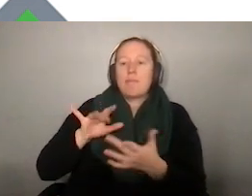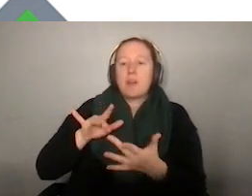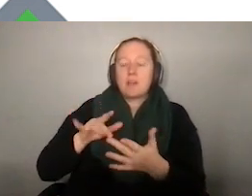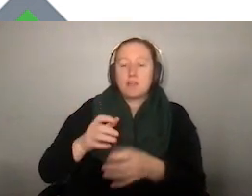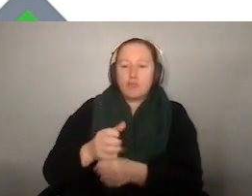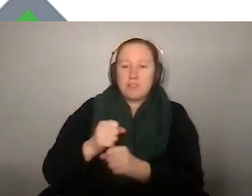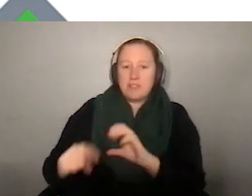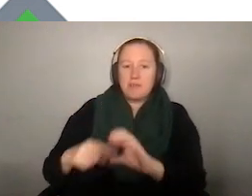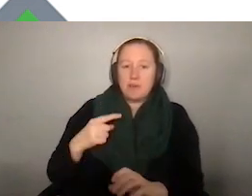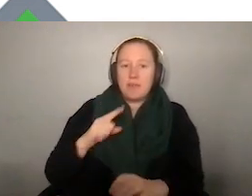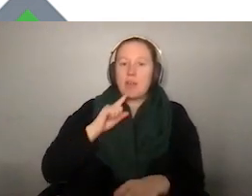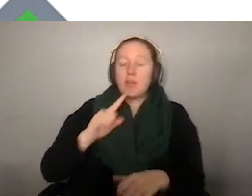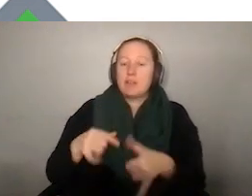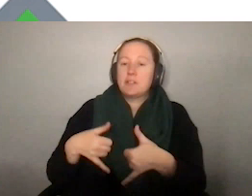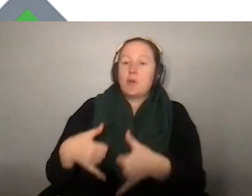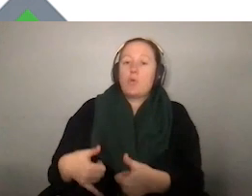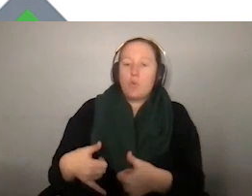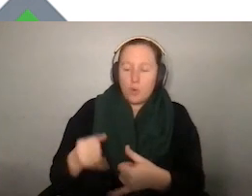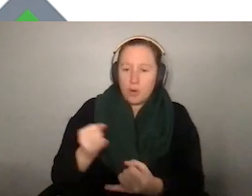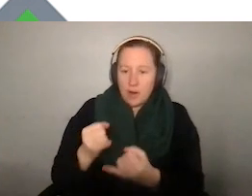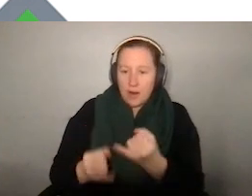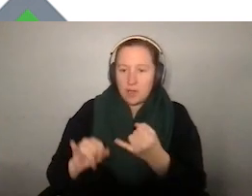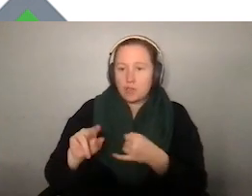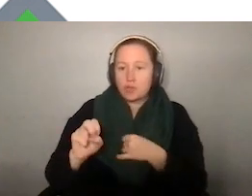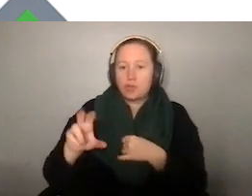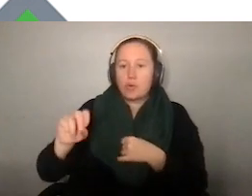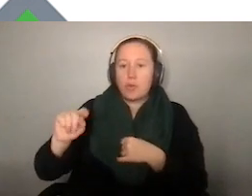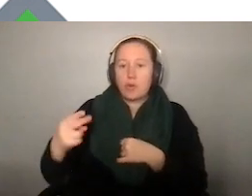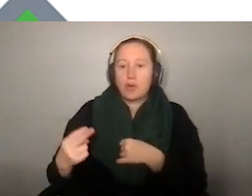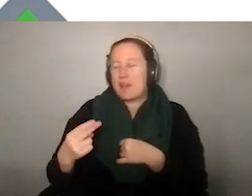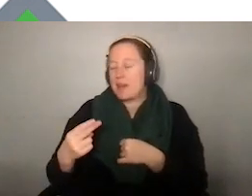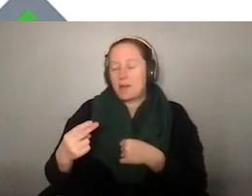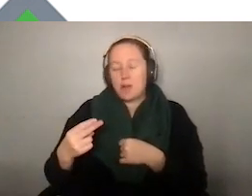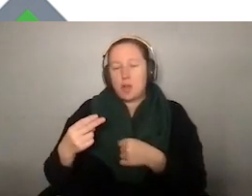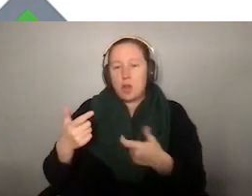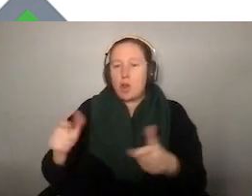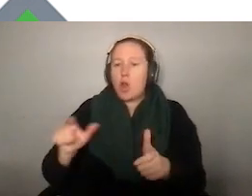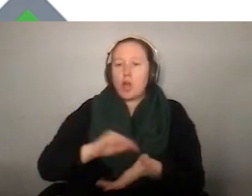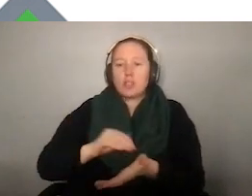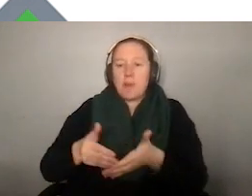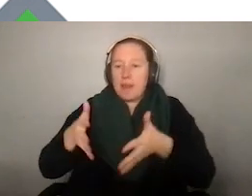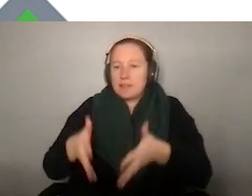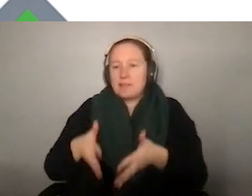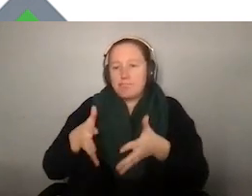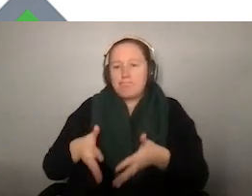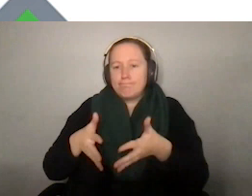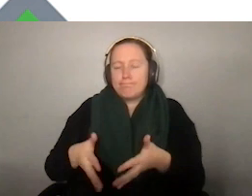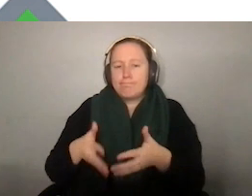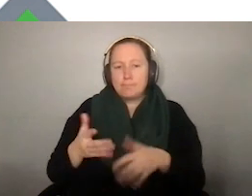that there is an award ending on June 30th with a large unliquidated balance. To further complicate the scenario,